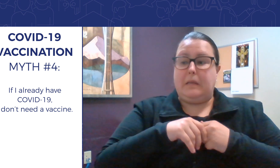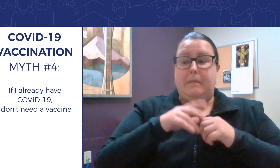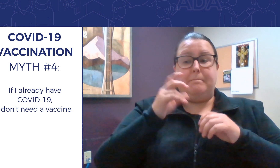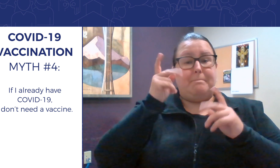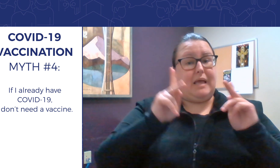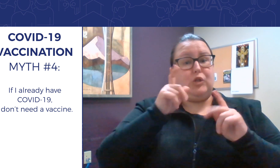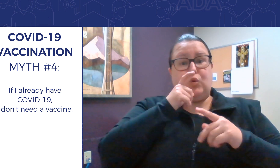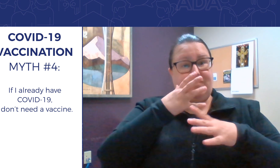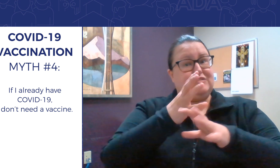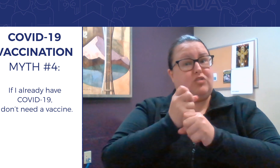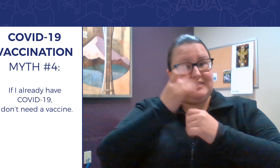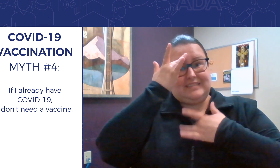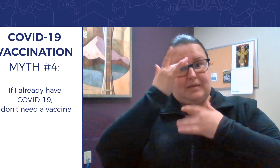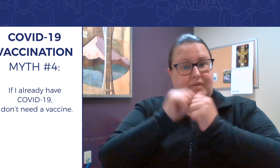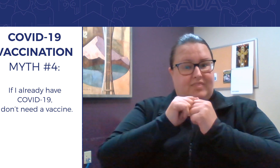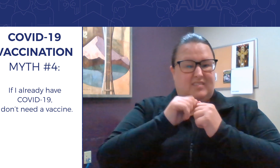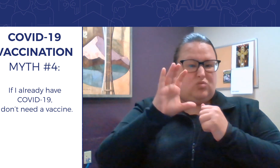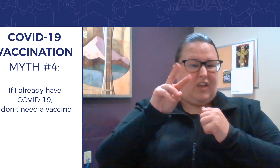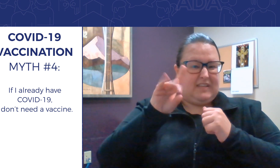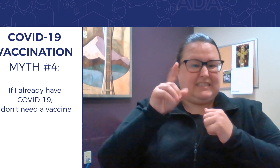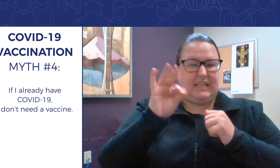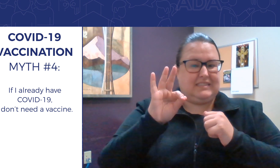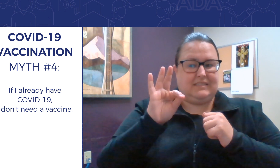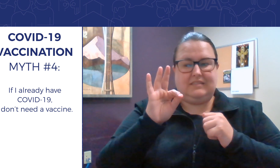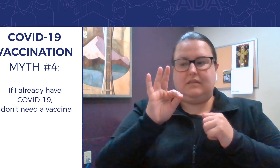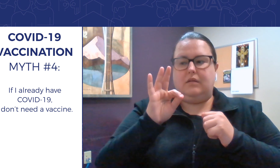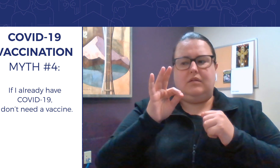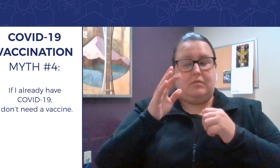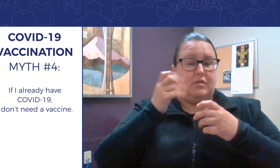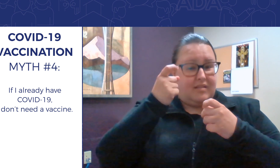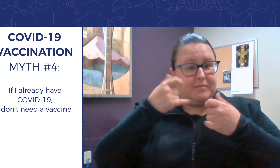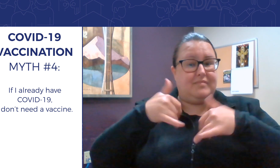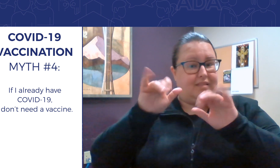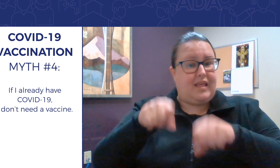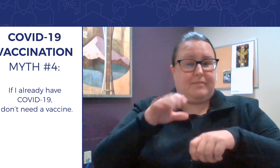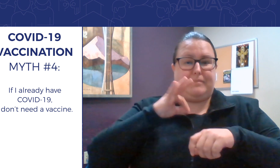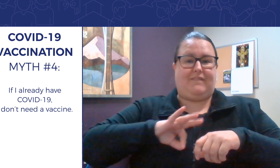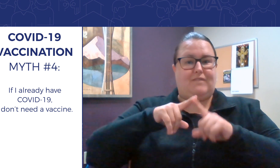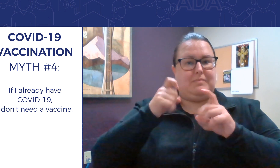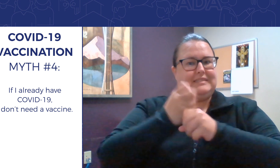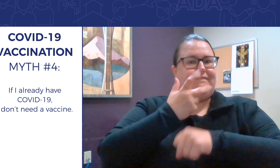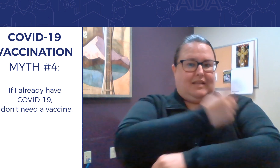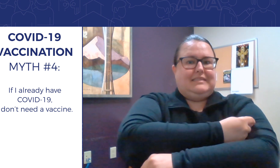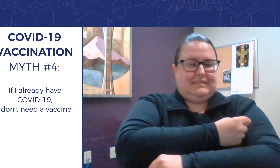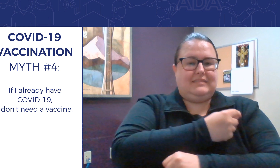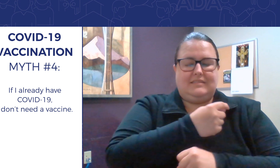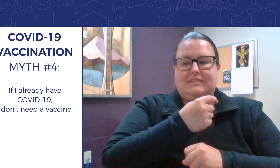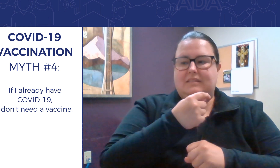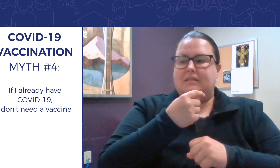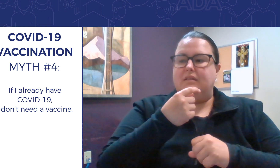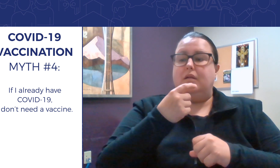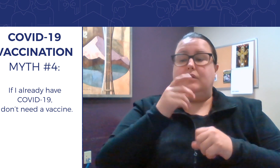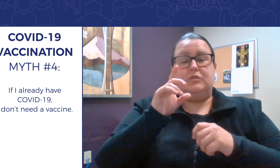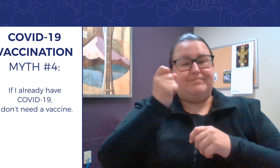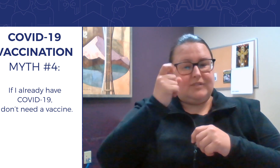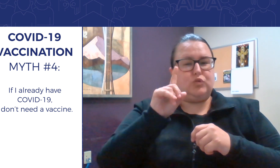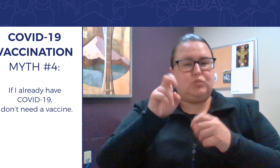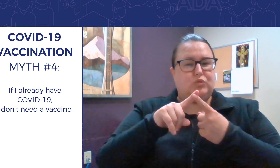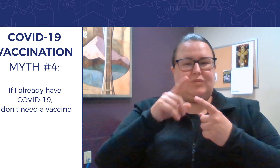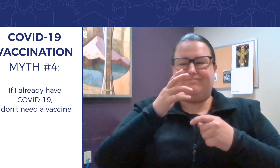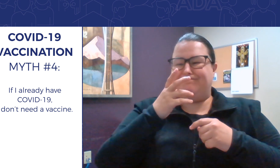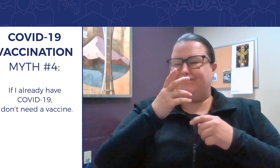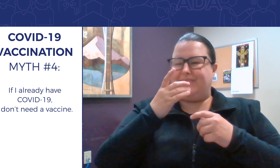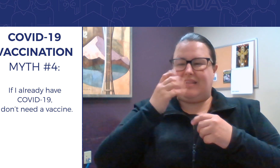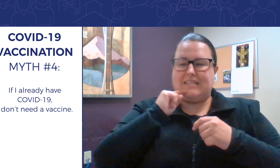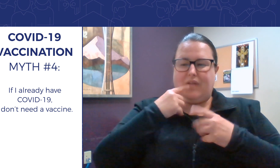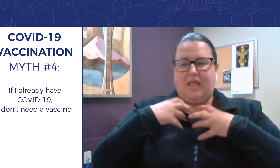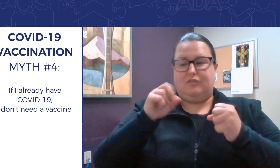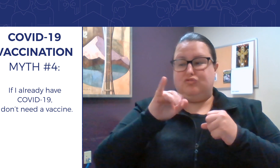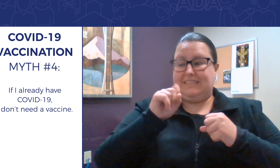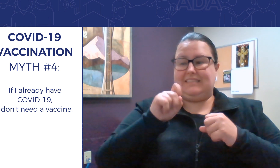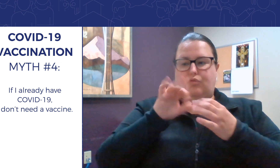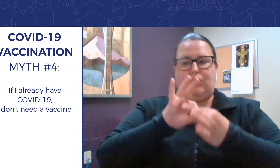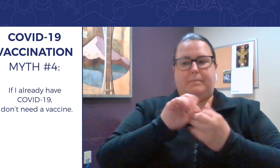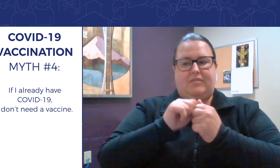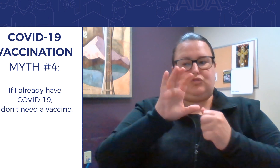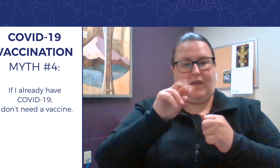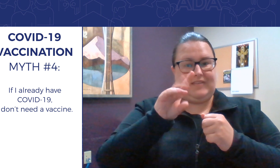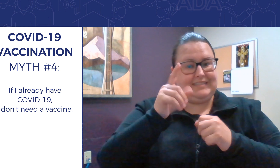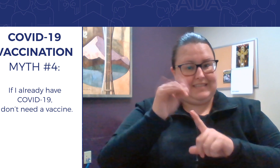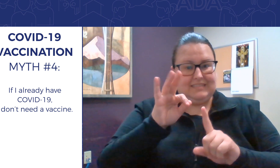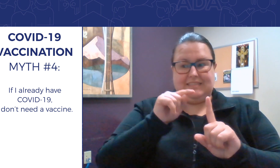The answer to that is people who have gotten COVID-19 can still benefit from getting the vaccine due to serious health risks that are related to COVID-19.